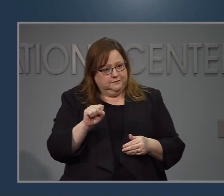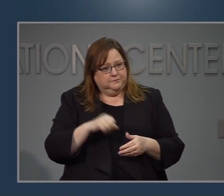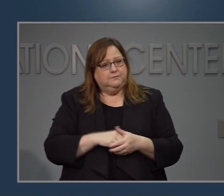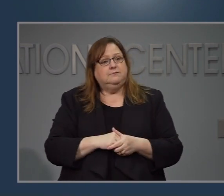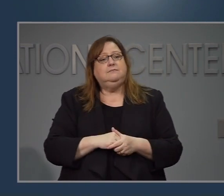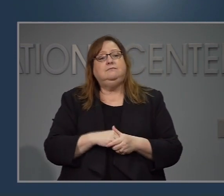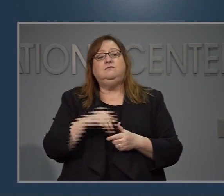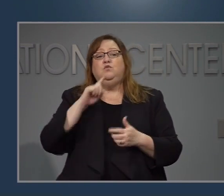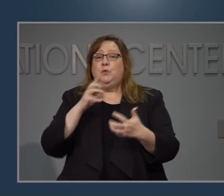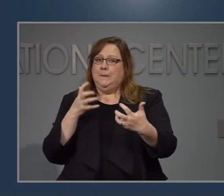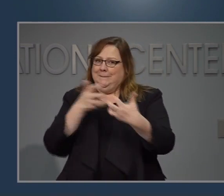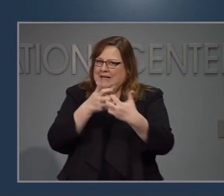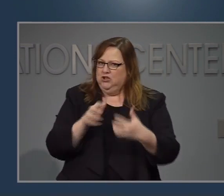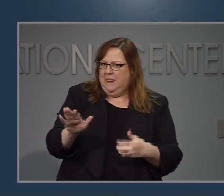WEBSITE, THE DEMOGRAPHICS OF